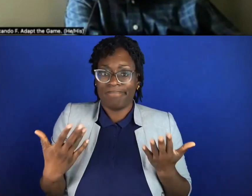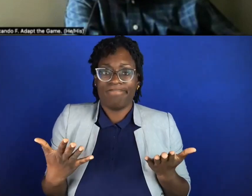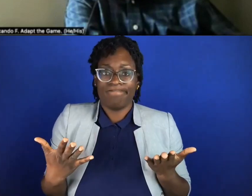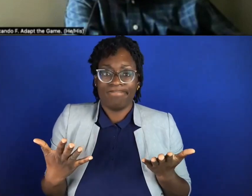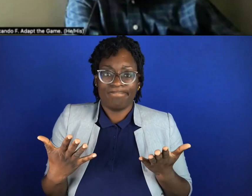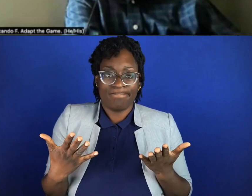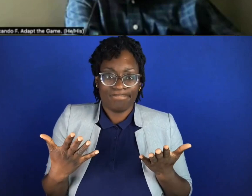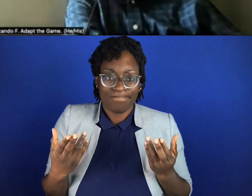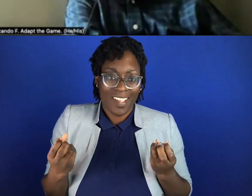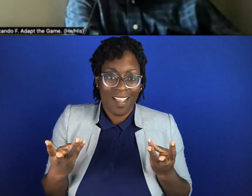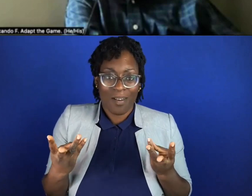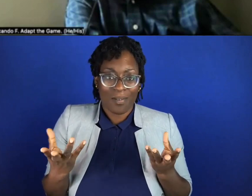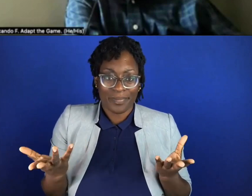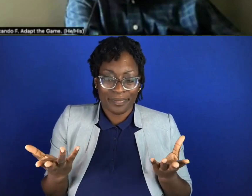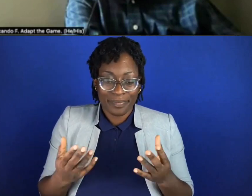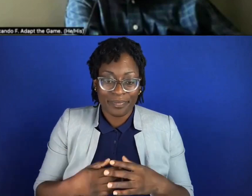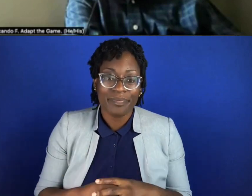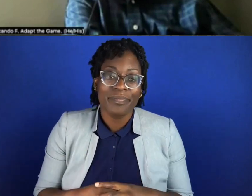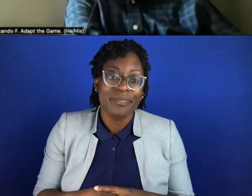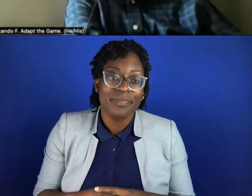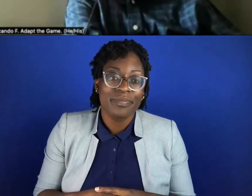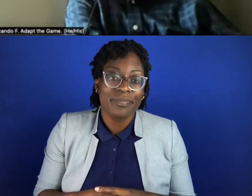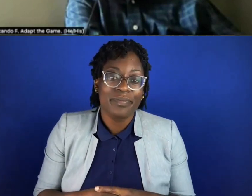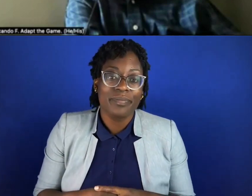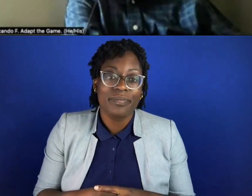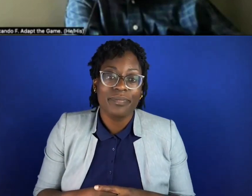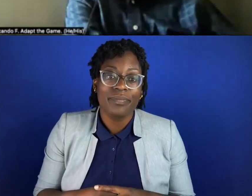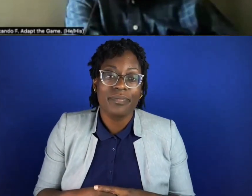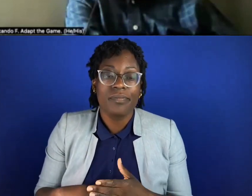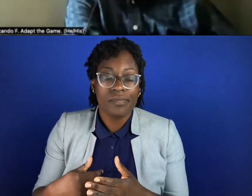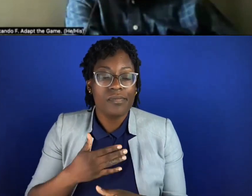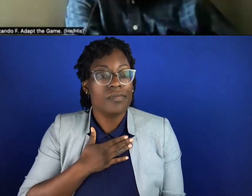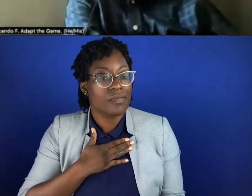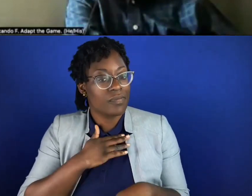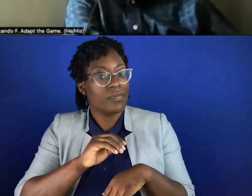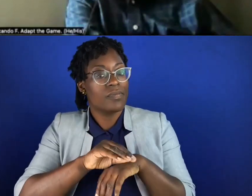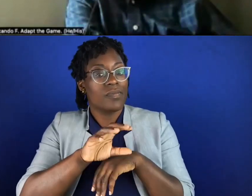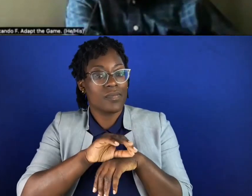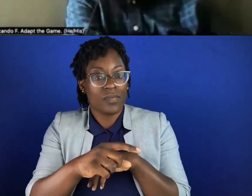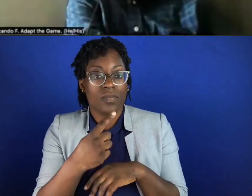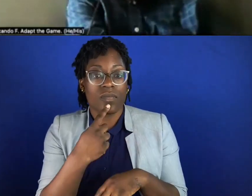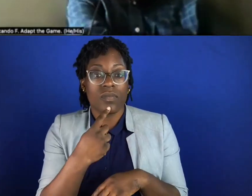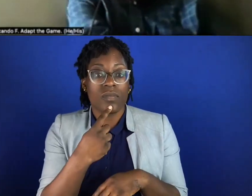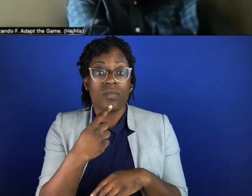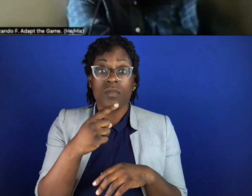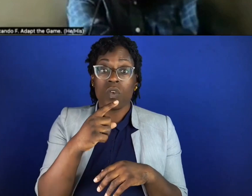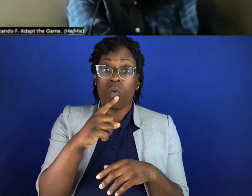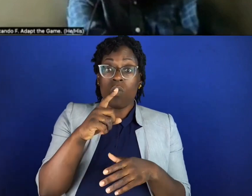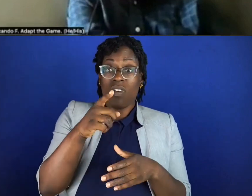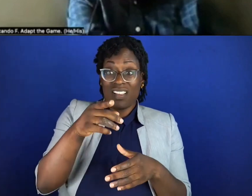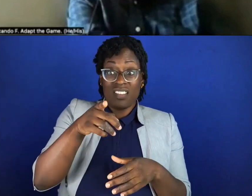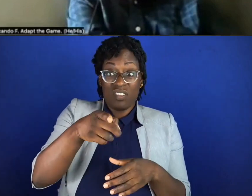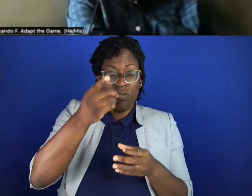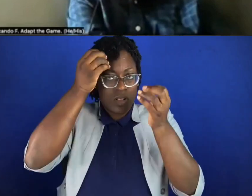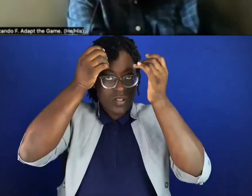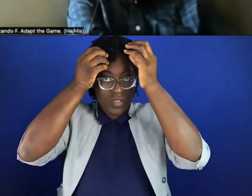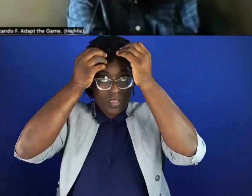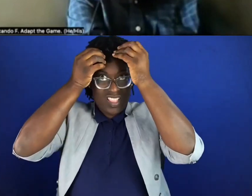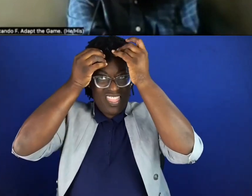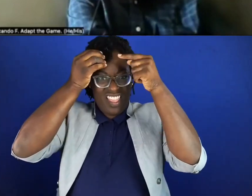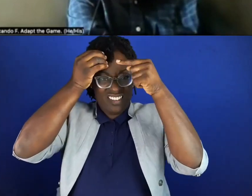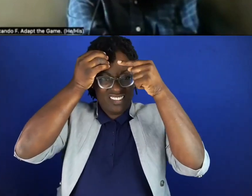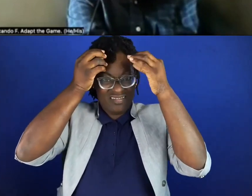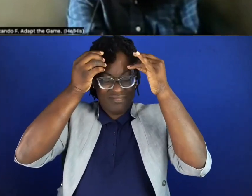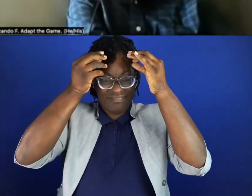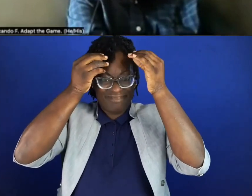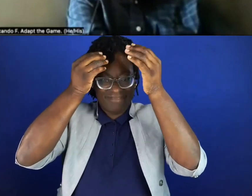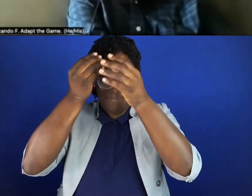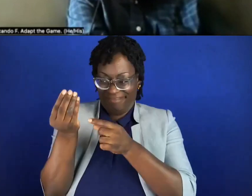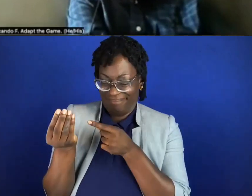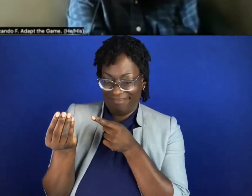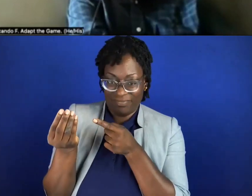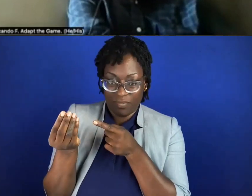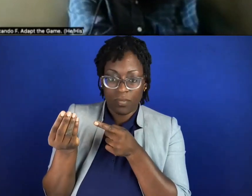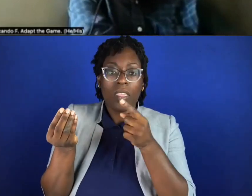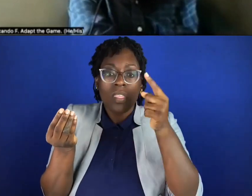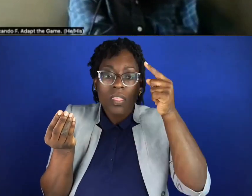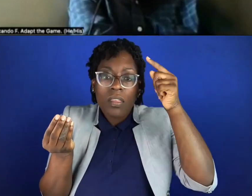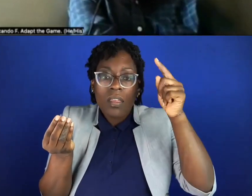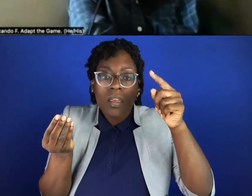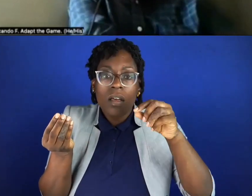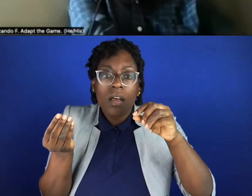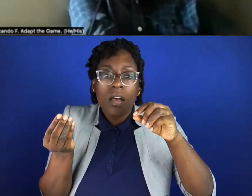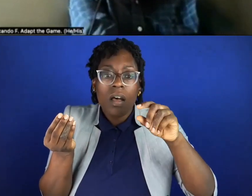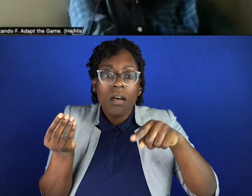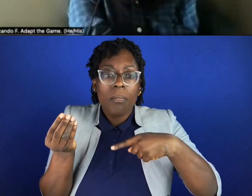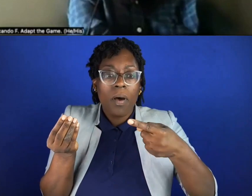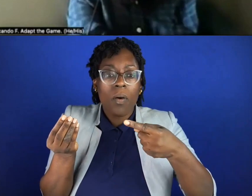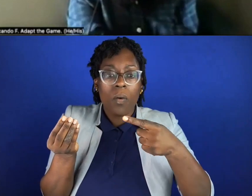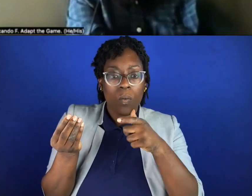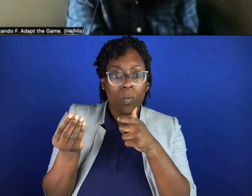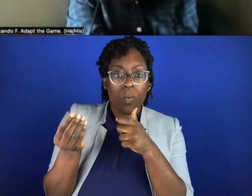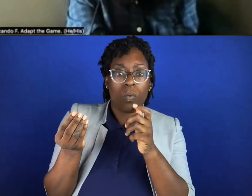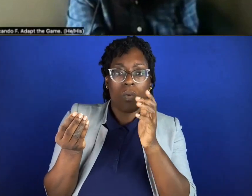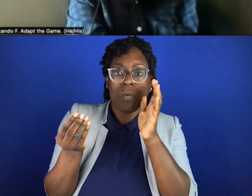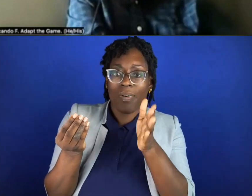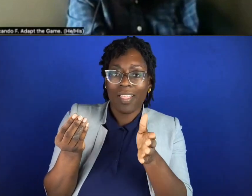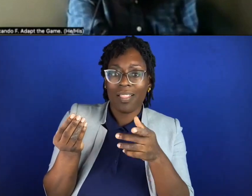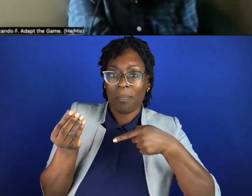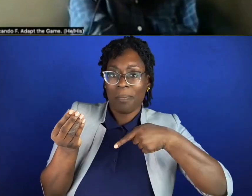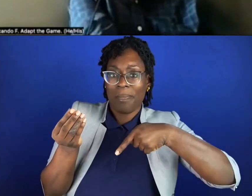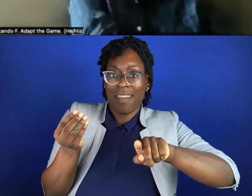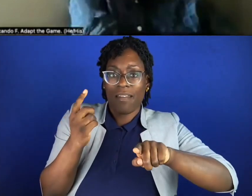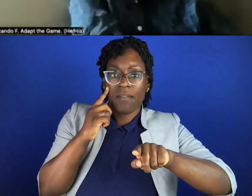My advice would be to design what your passion is and think about who would pay for your